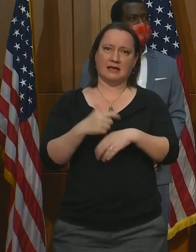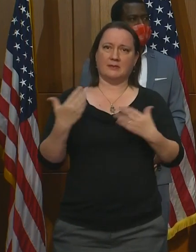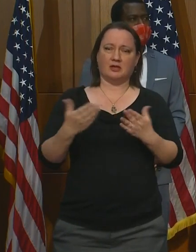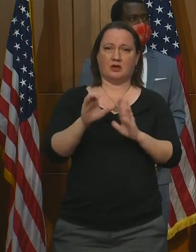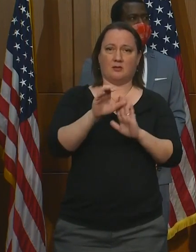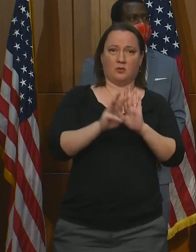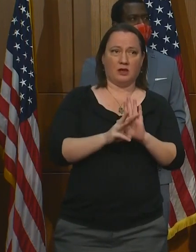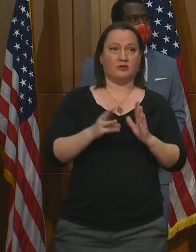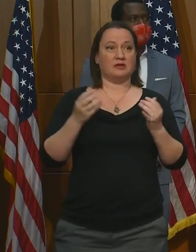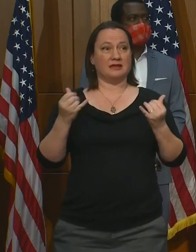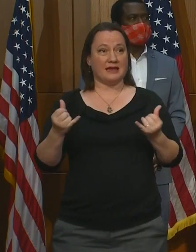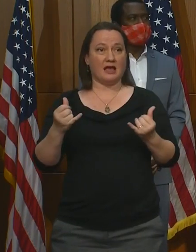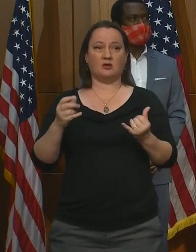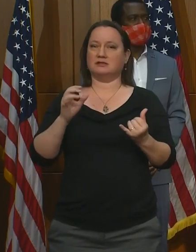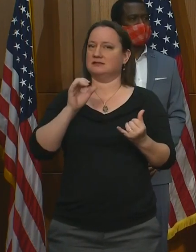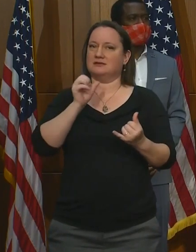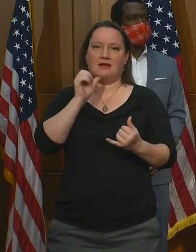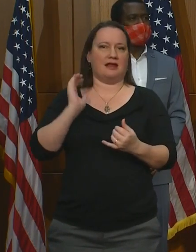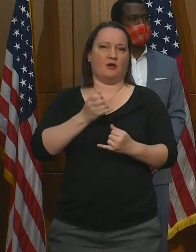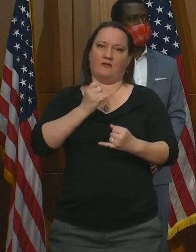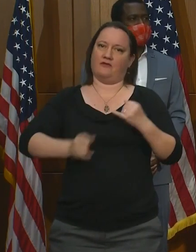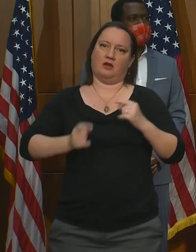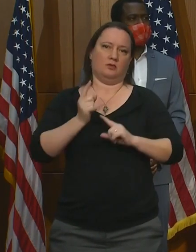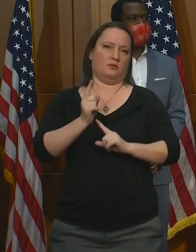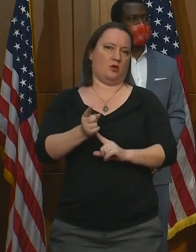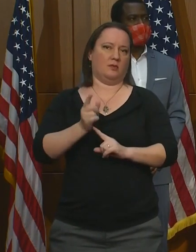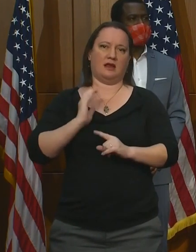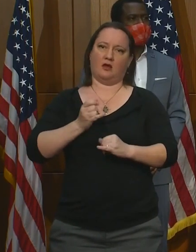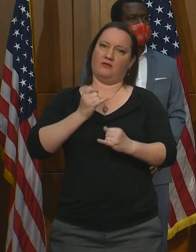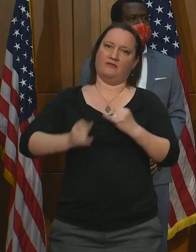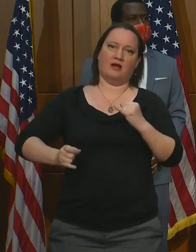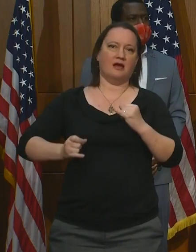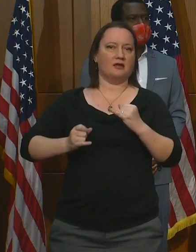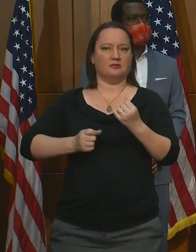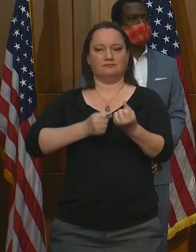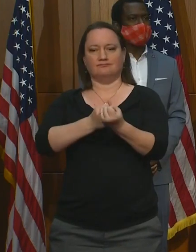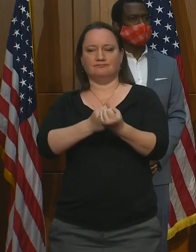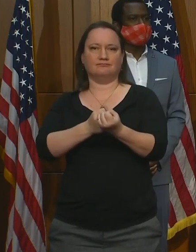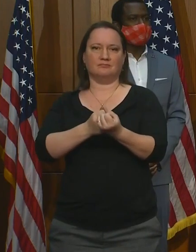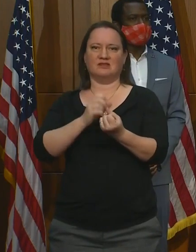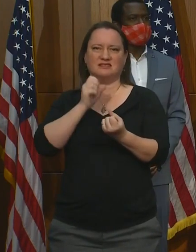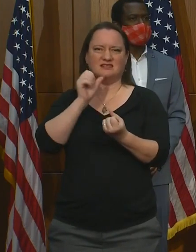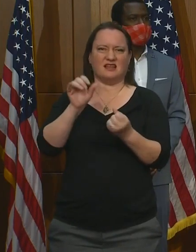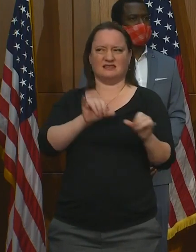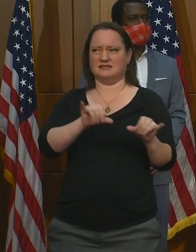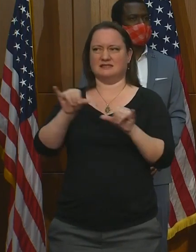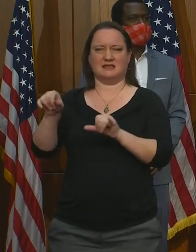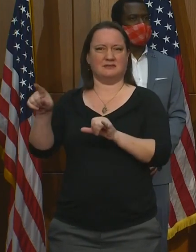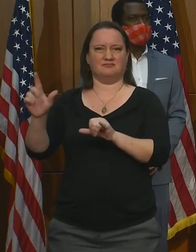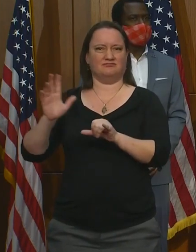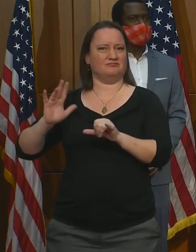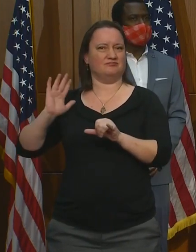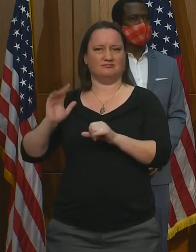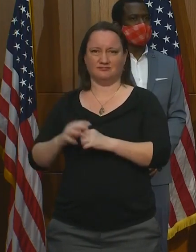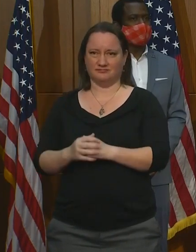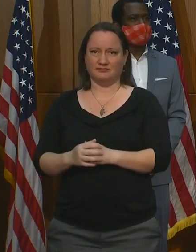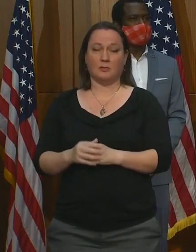HAVE A CHANCE TO SAY THAT THIS WILL INDEED NOT BE OUR FINAL